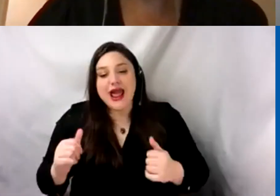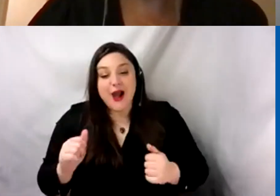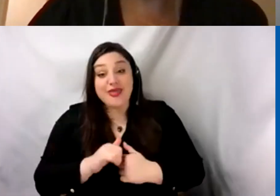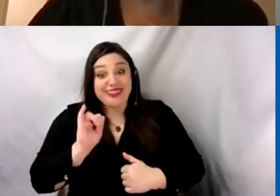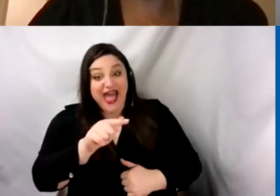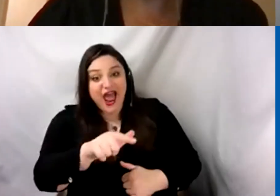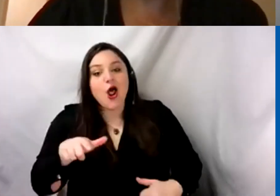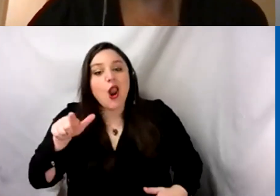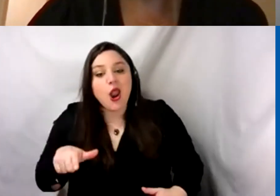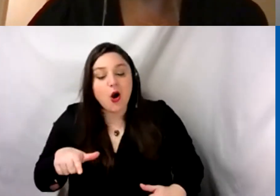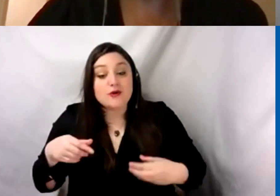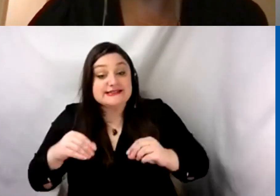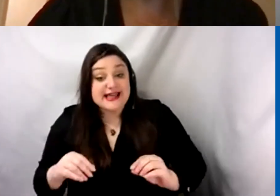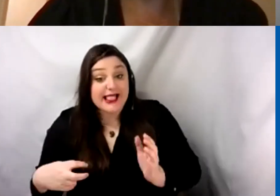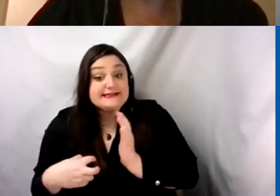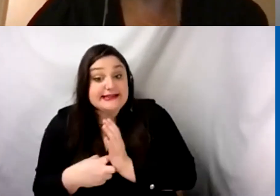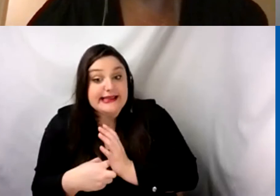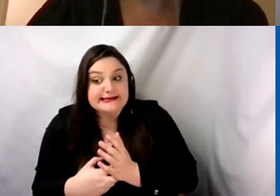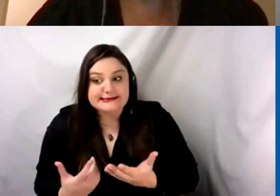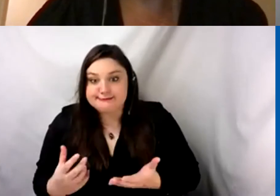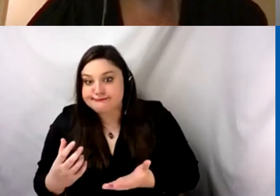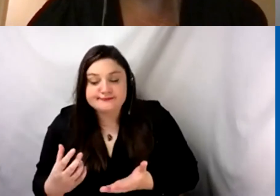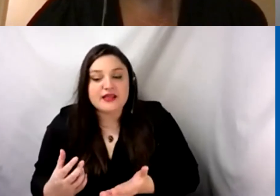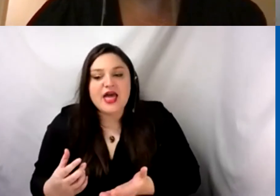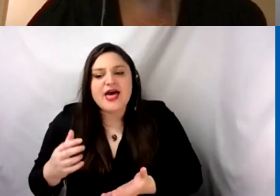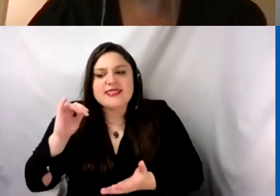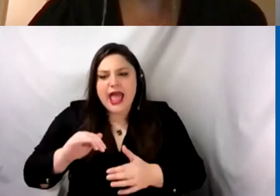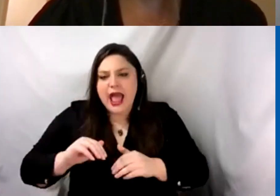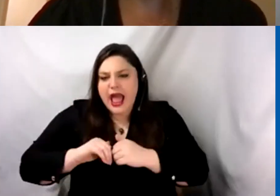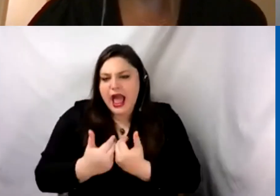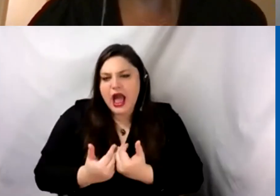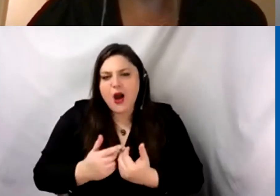looking ahead to fall and winter. How are your venues thinking about virtual